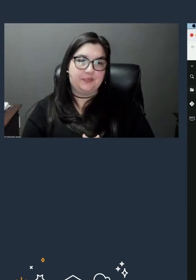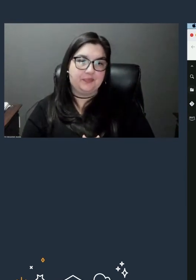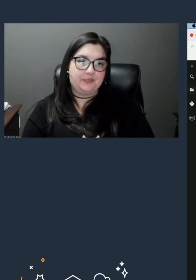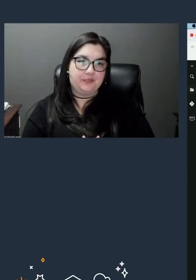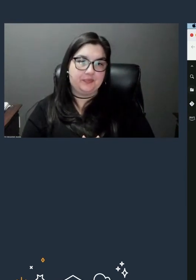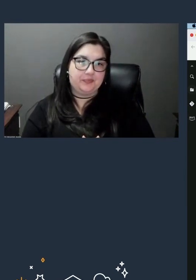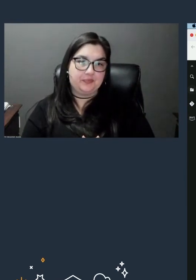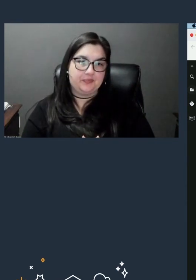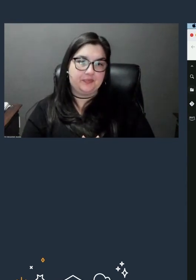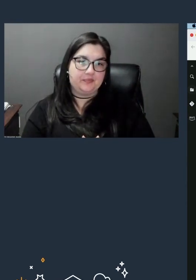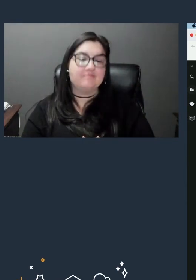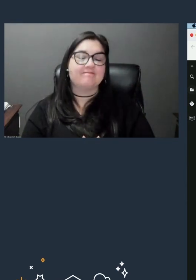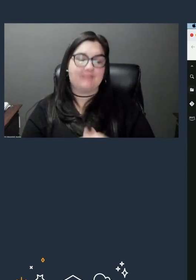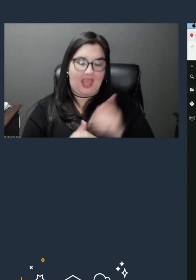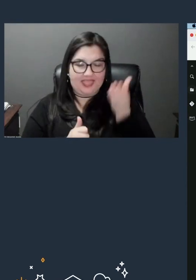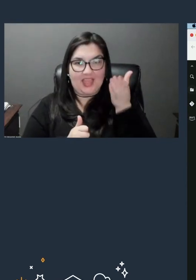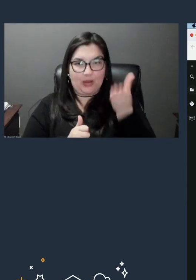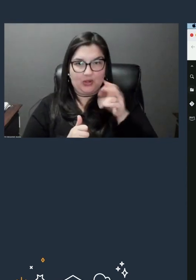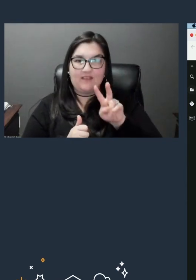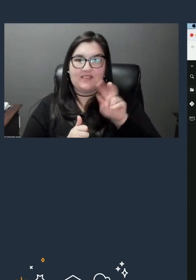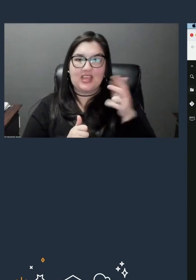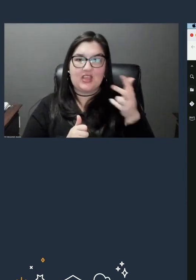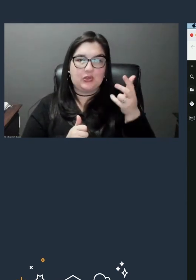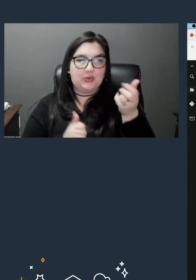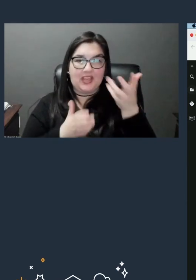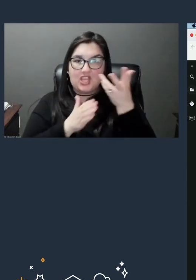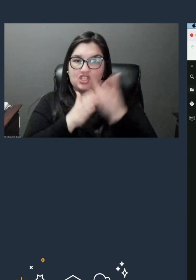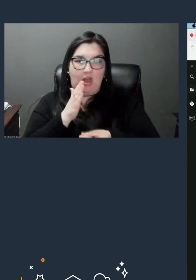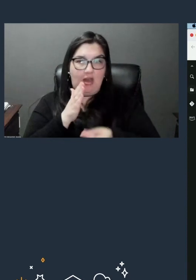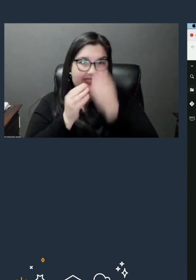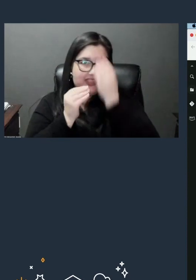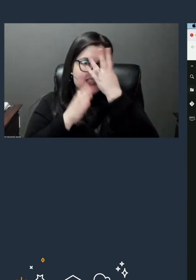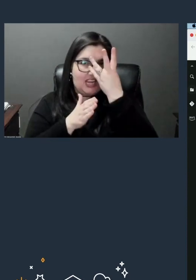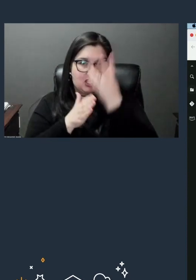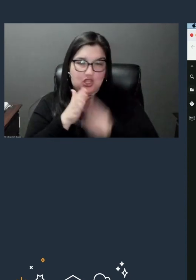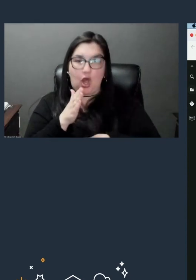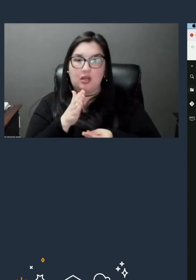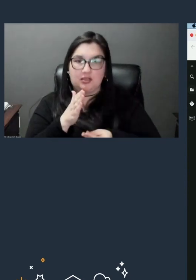So there you go, V3 is gone. The data is completely gone, and it is transformed on the fly for you